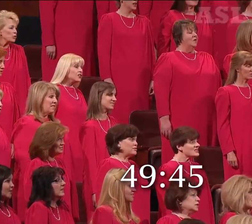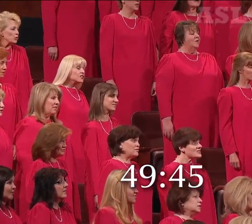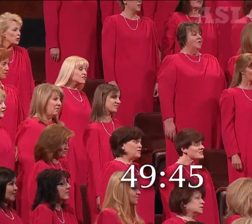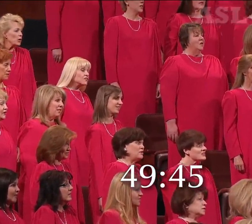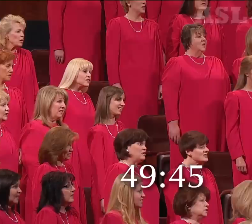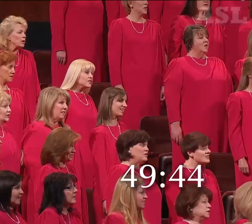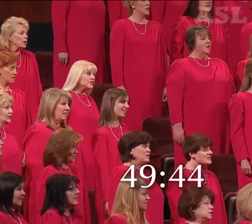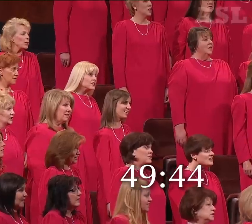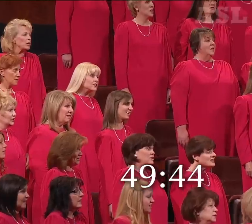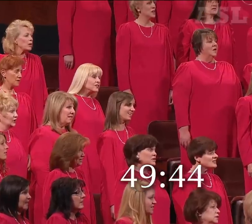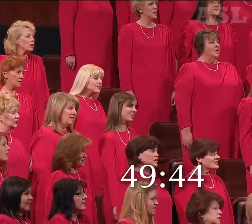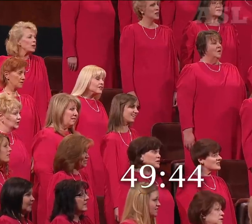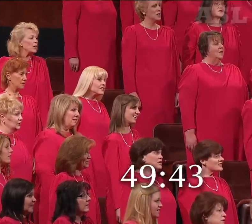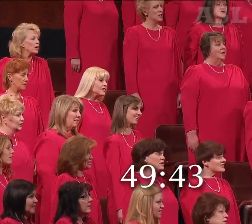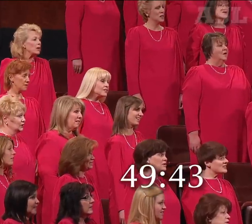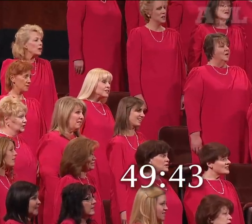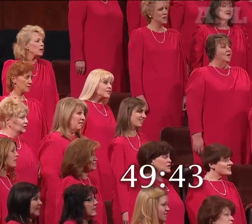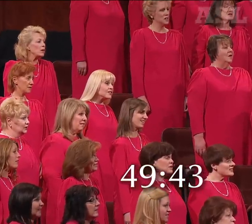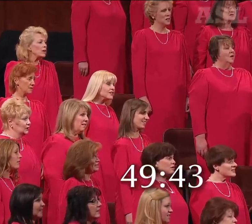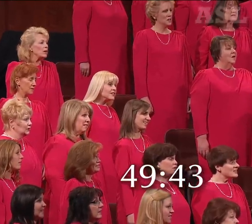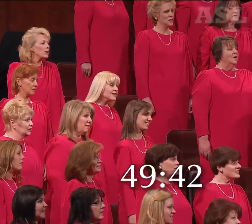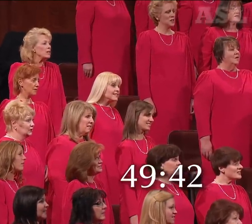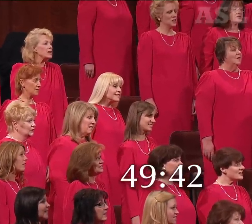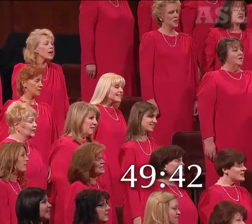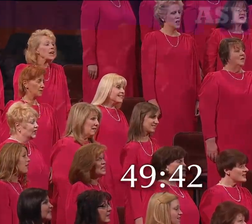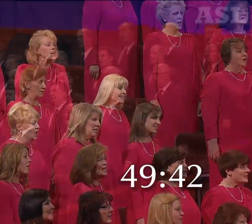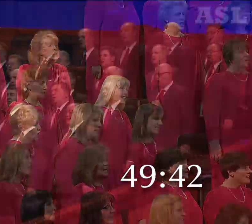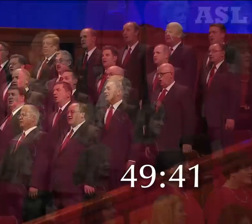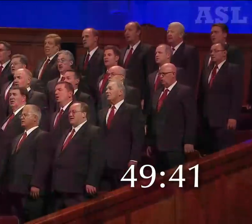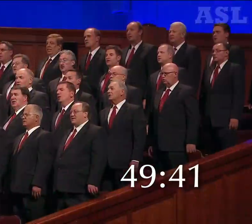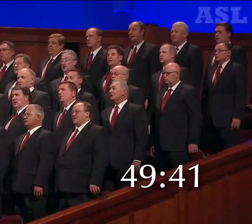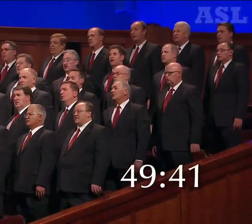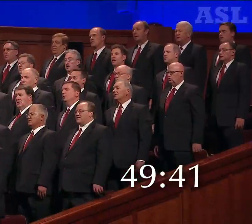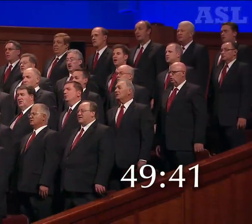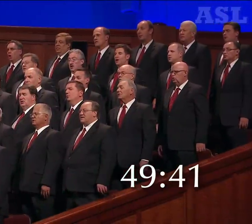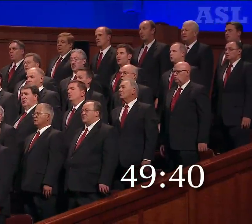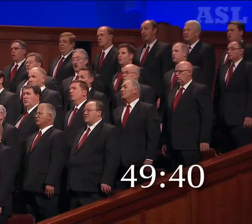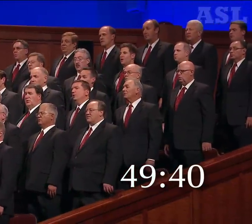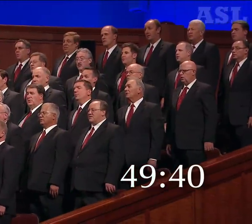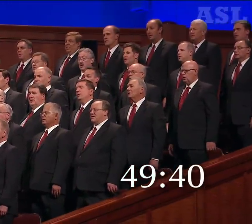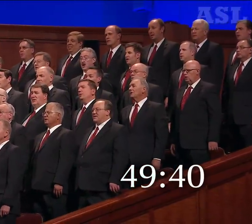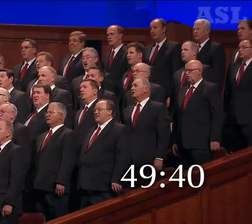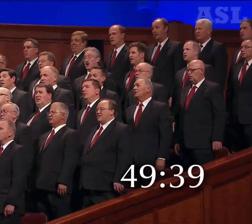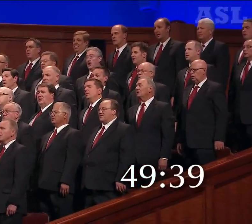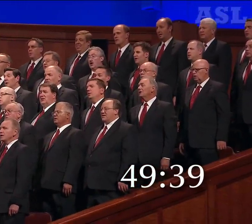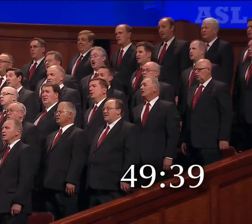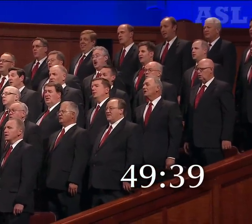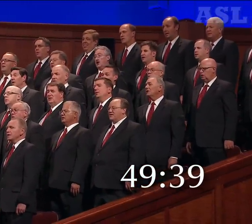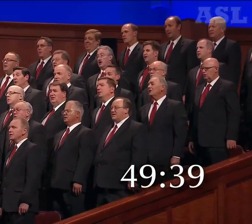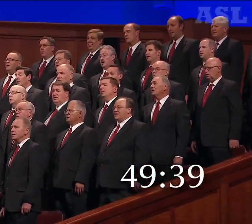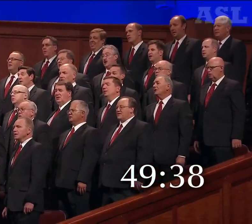THIS IS THE ENGLISH CLOSED CAPTION CHANNEL OF THE CHURCH OF JESUS CHRIST OF LATTER-DAY SAINTS.